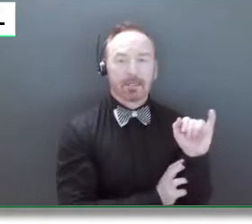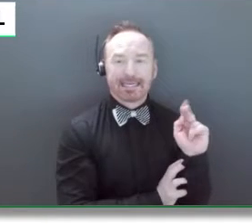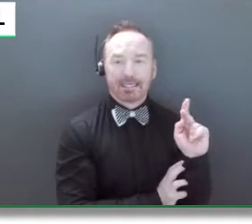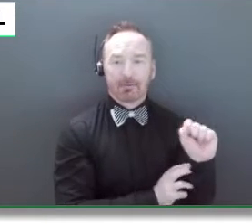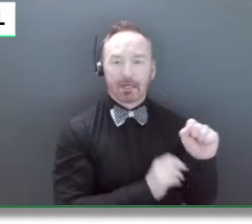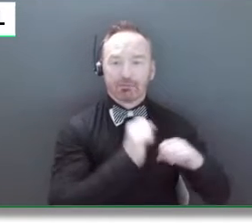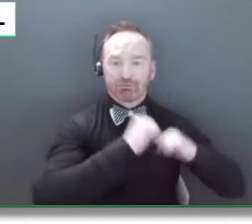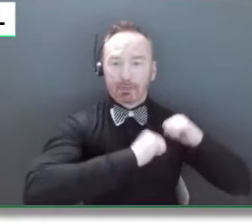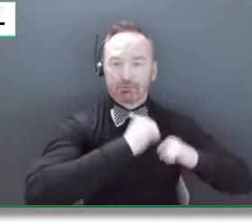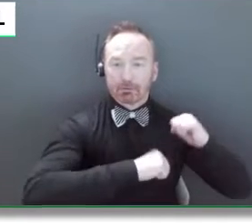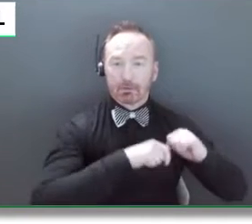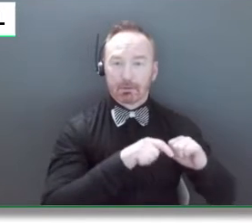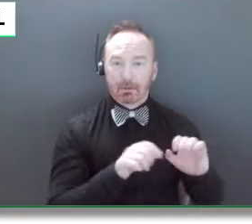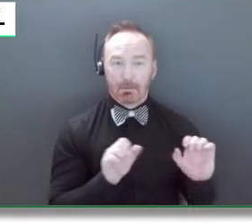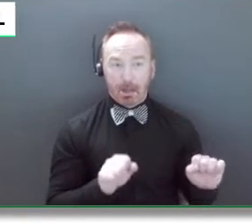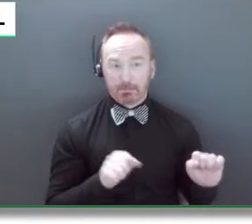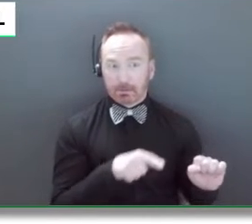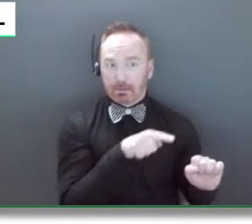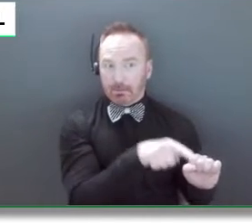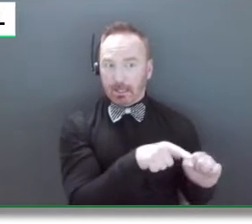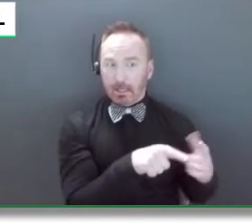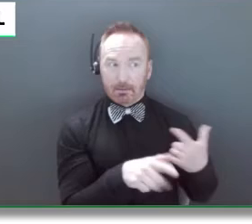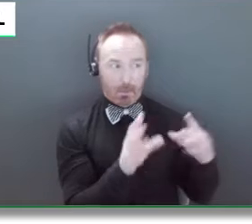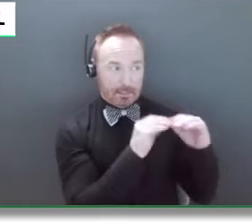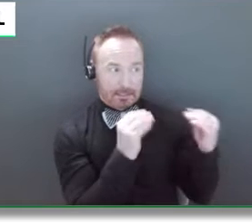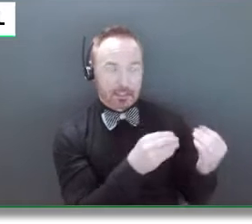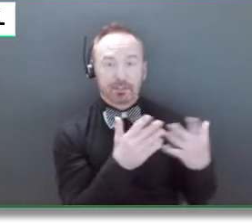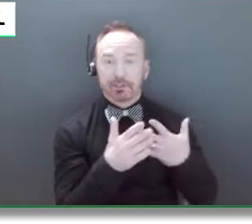to purchase some of these equipments where you're not able to do things as